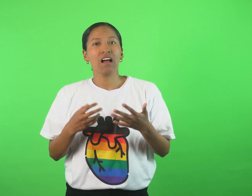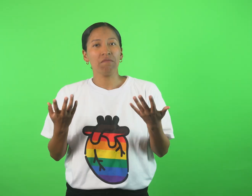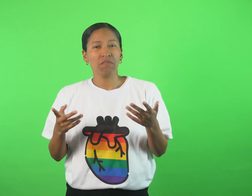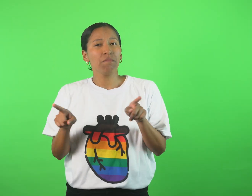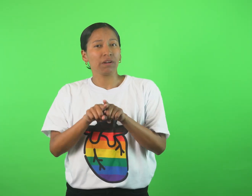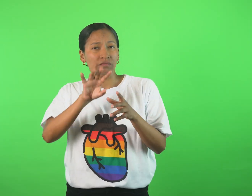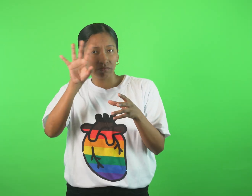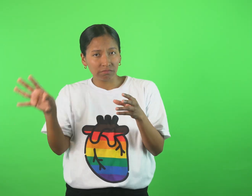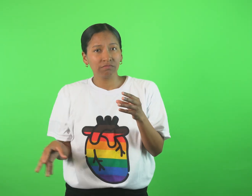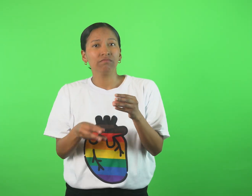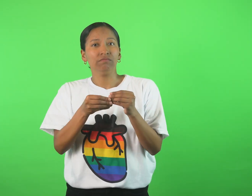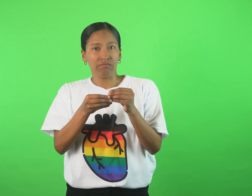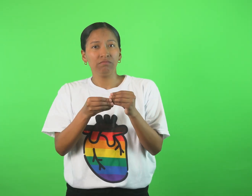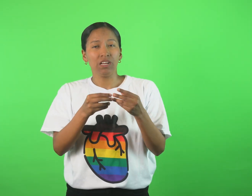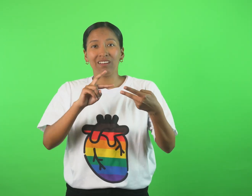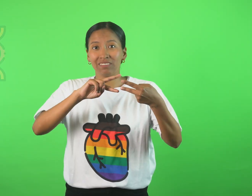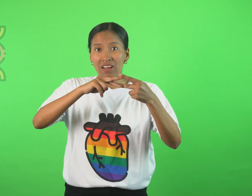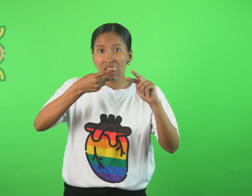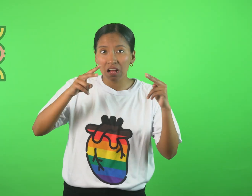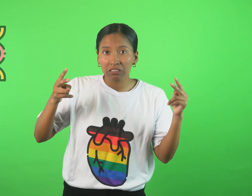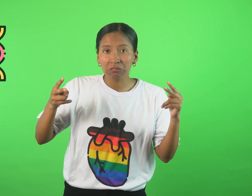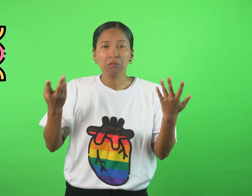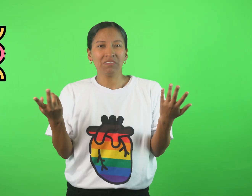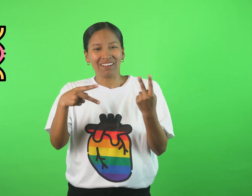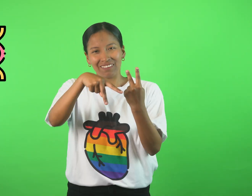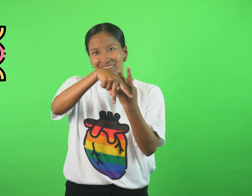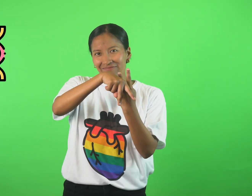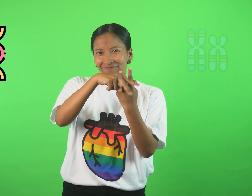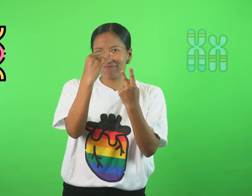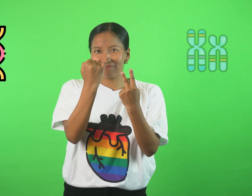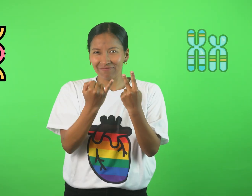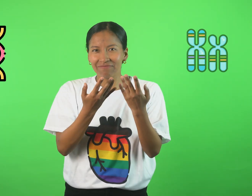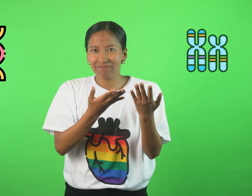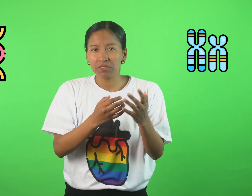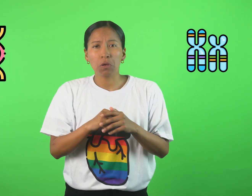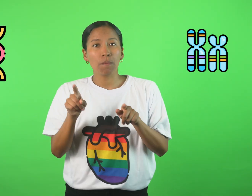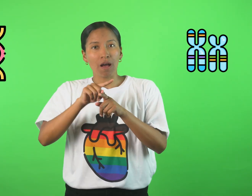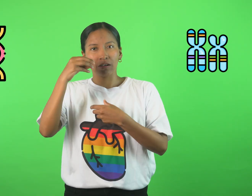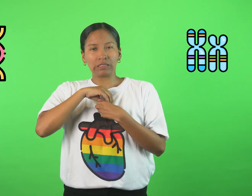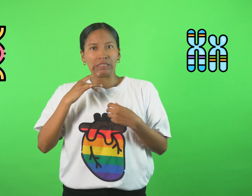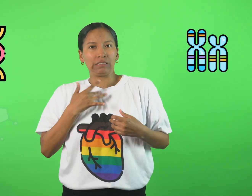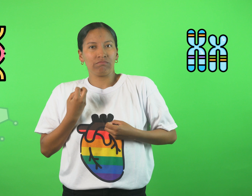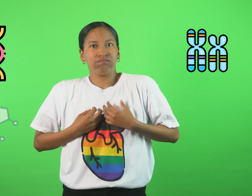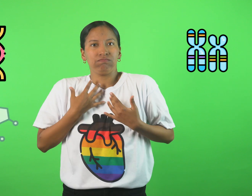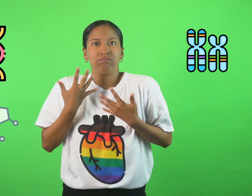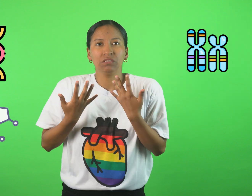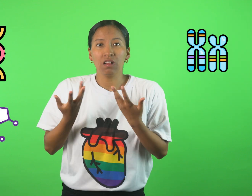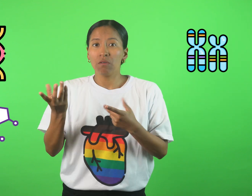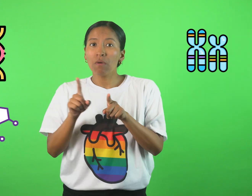It also includes genes, chromosomes, hormones